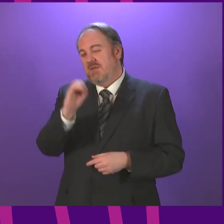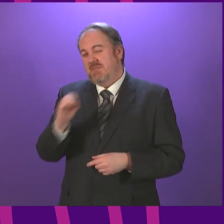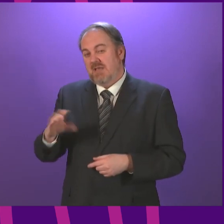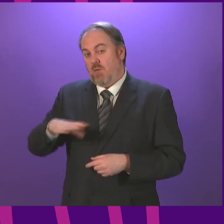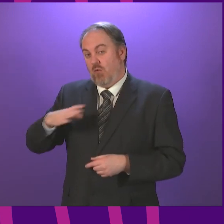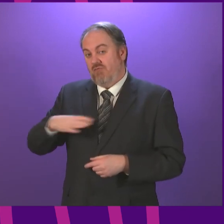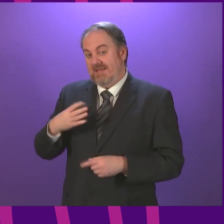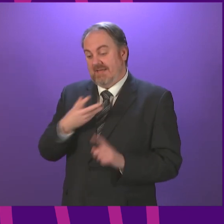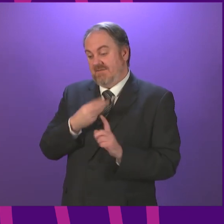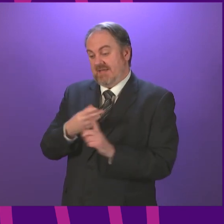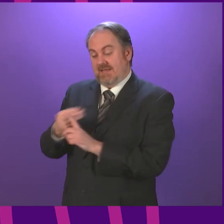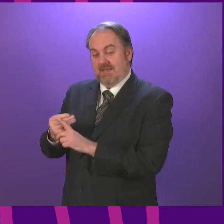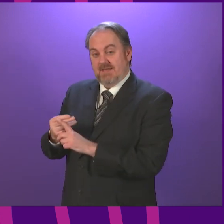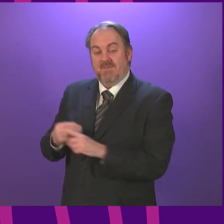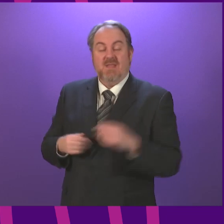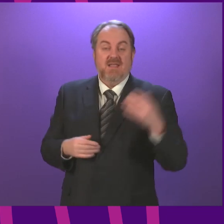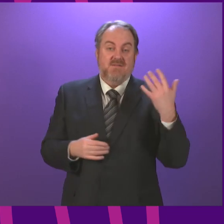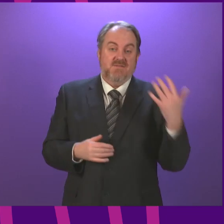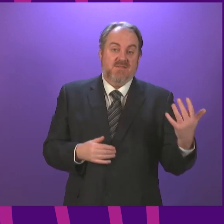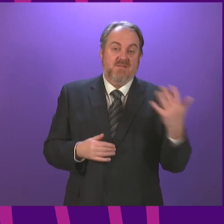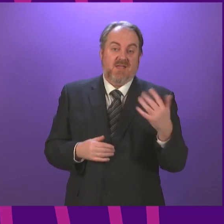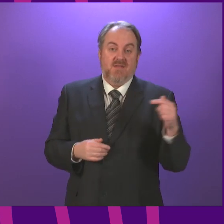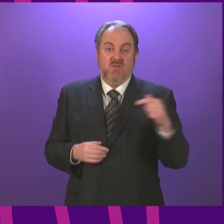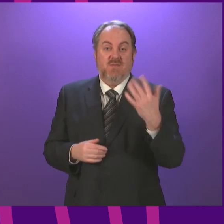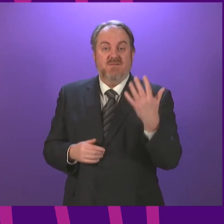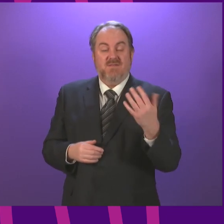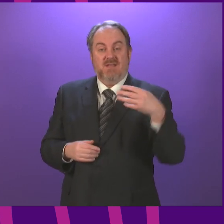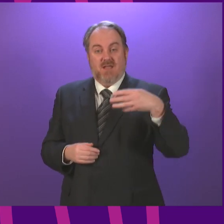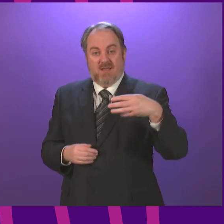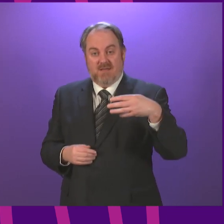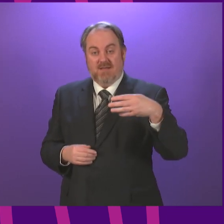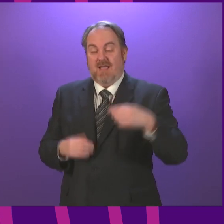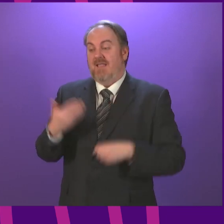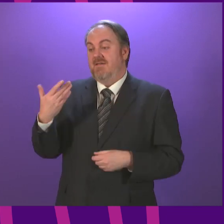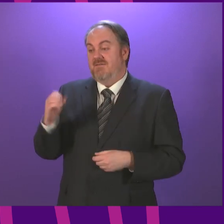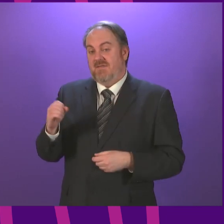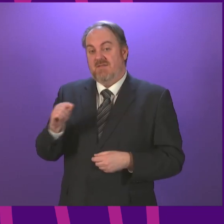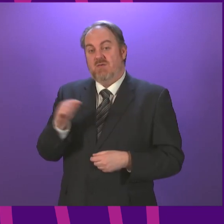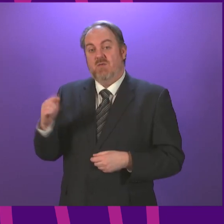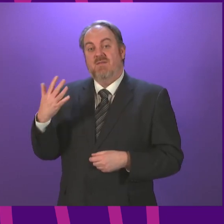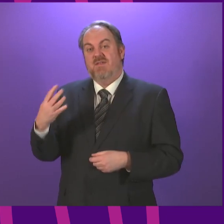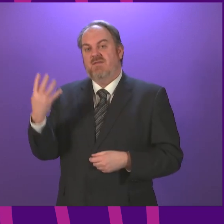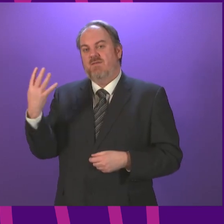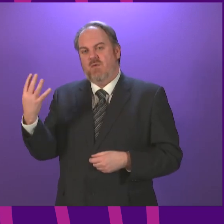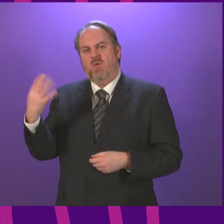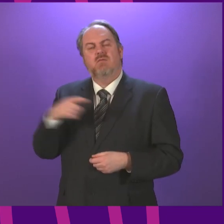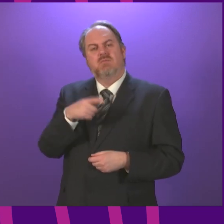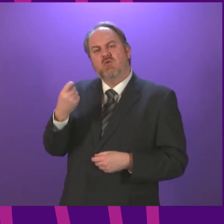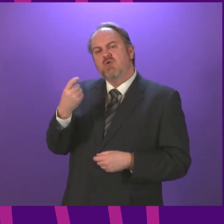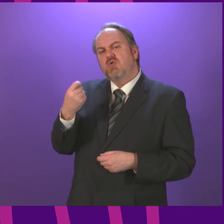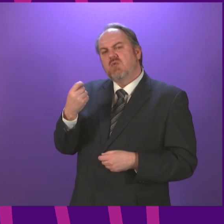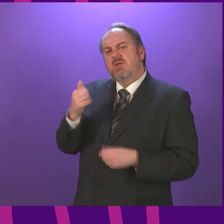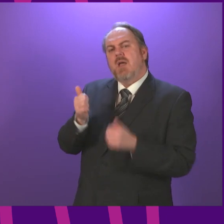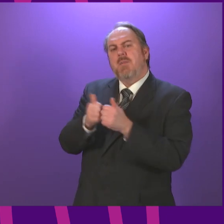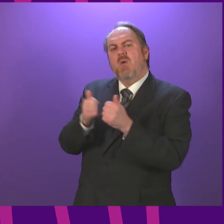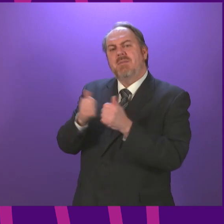will start going out to those in the 55 to 59-year-old and 50 to 54-year-old age groups.